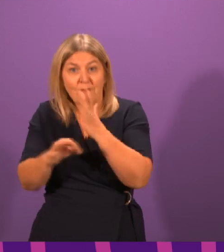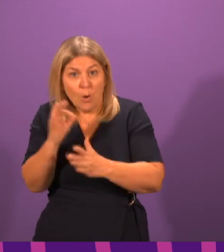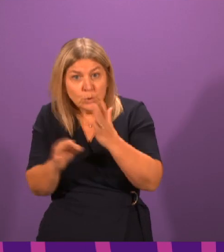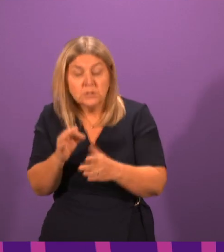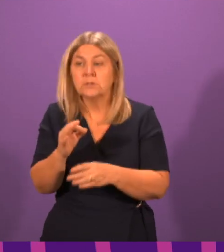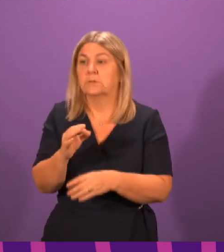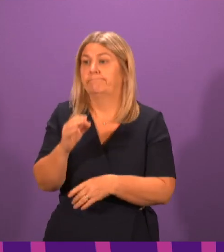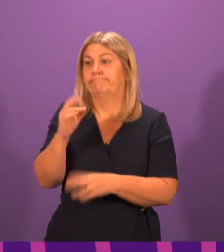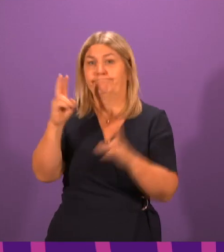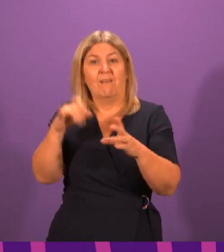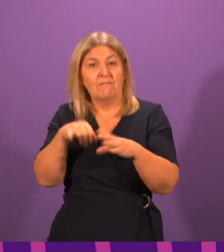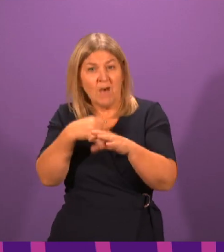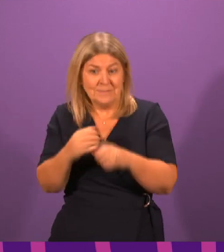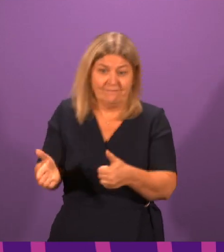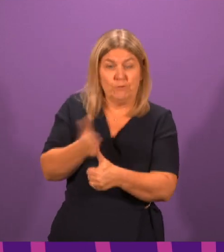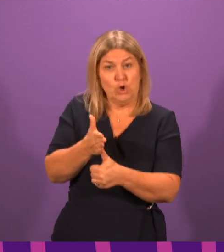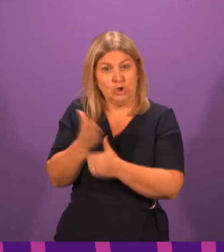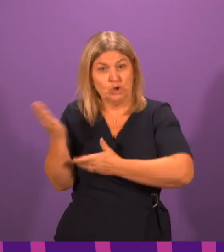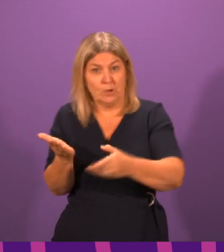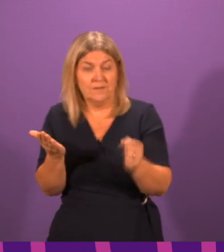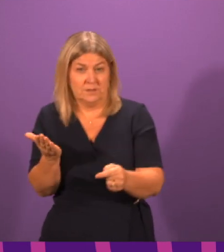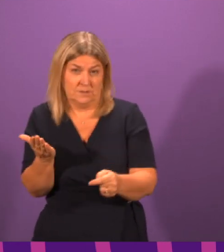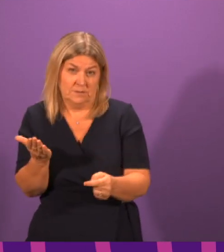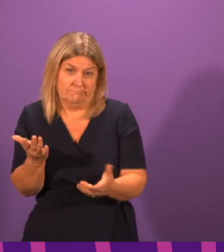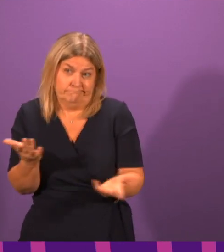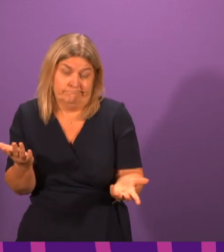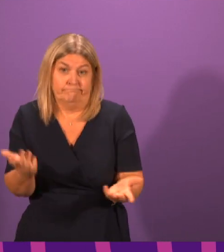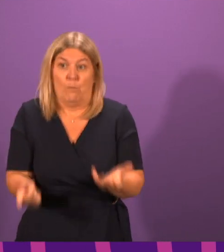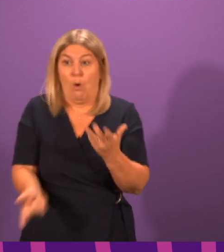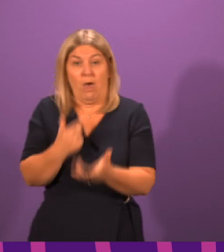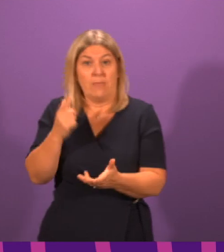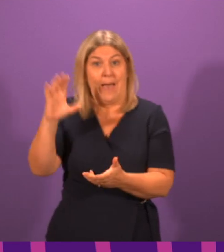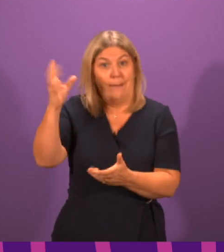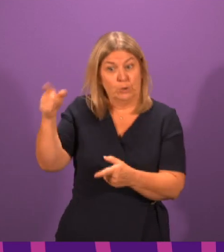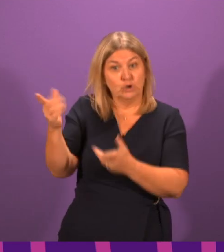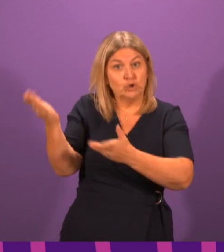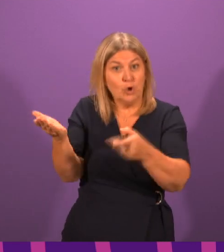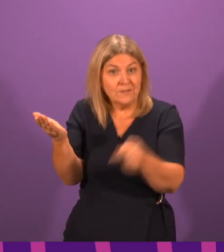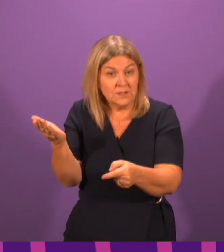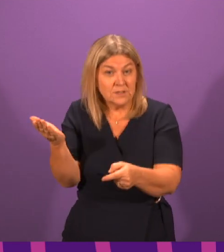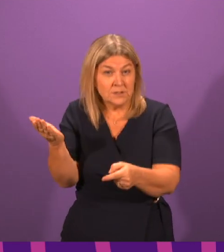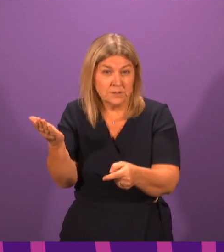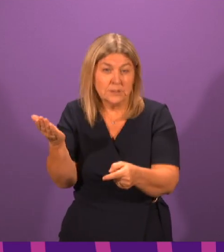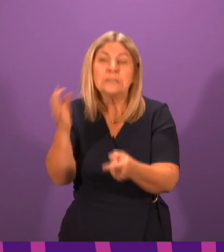first service and, in some cases, the Scottish Ambulance Service, which has highly trained and